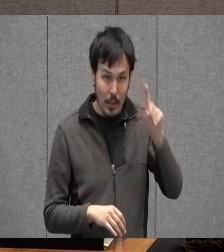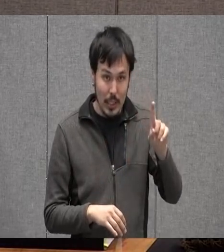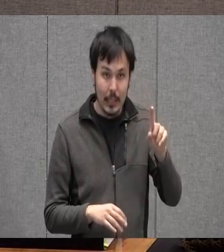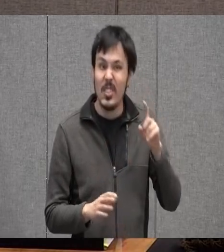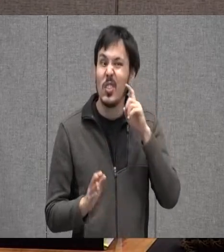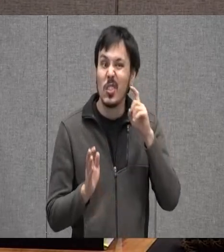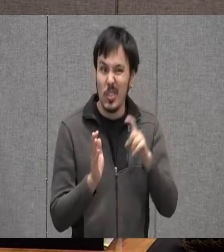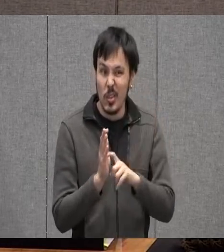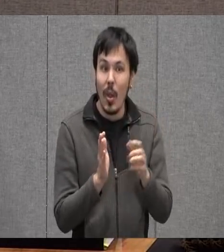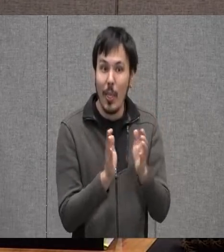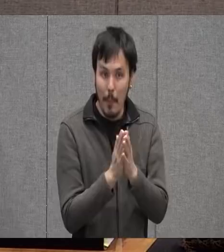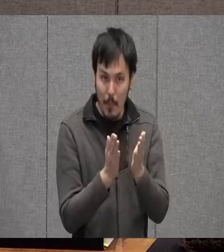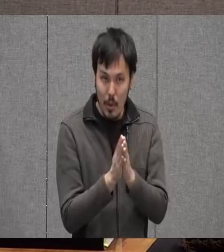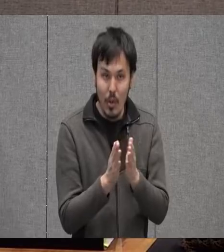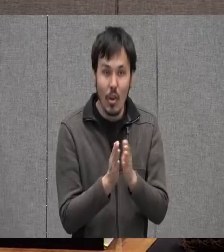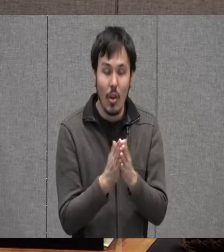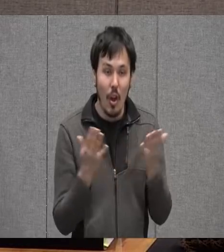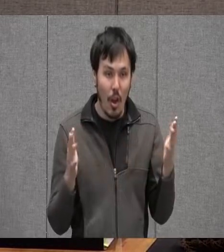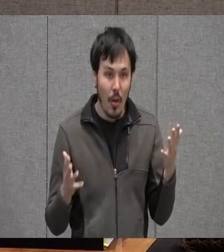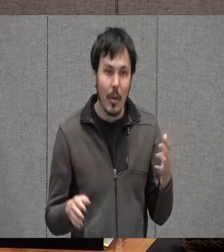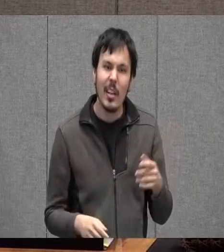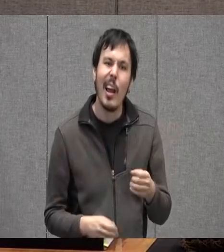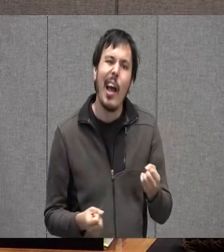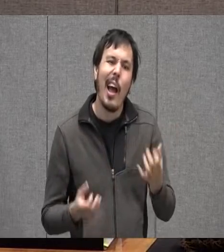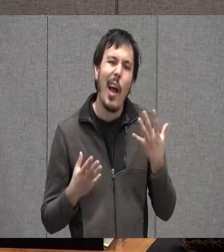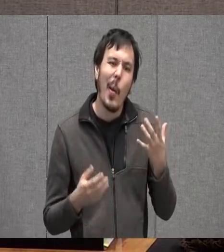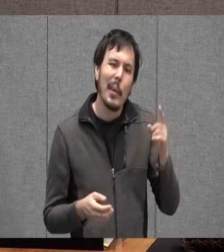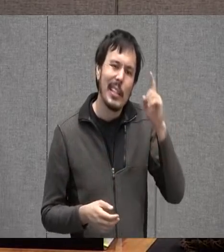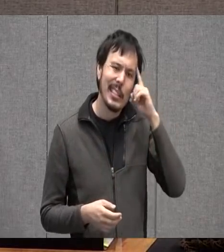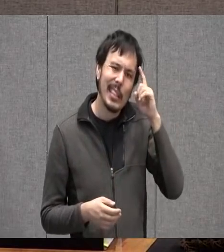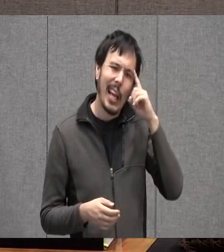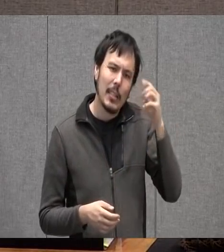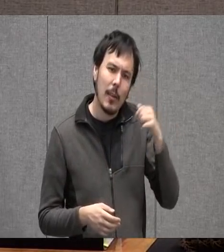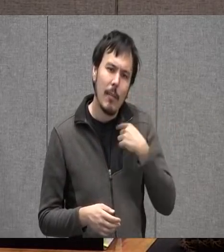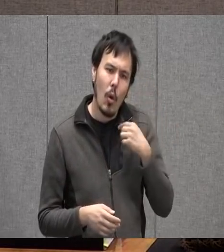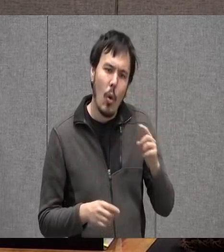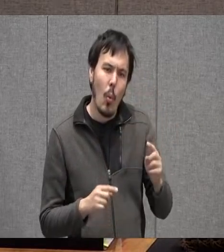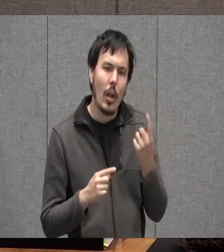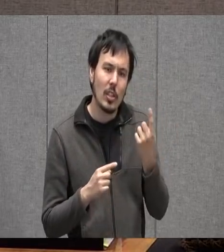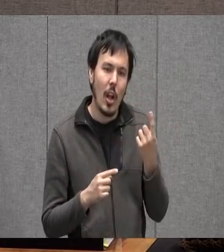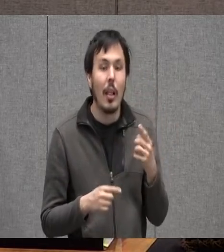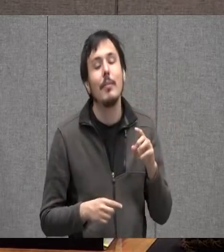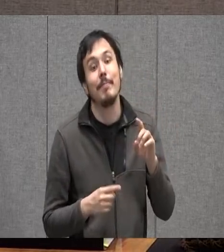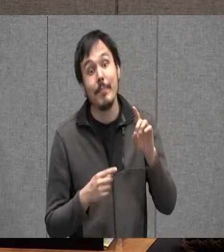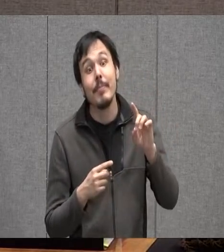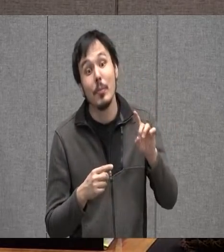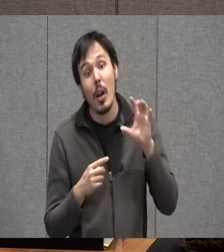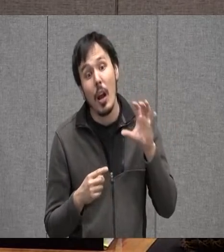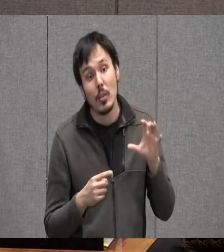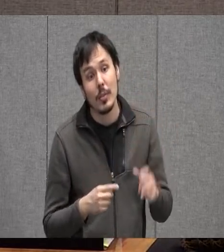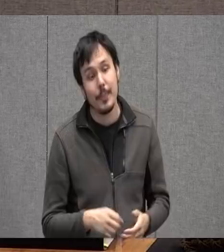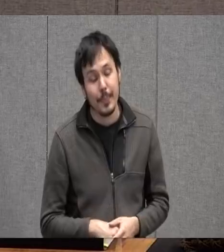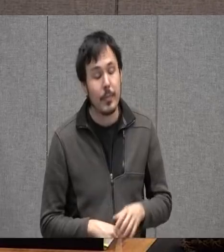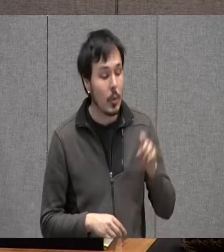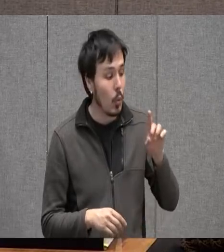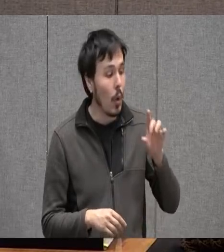How many one cents in a dollar? That's right, there's 100 right? 100 pennies in a dollar, 100 units inside this dollar.